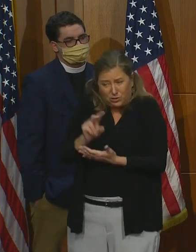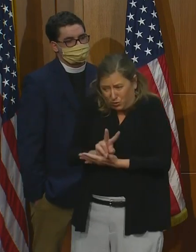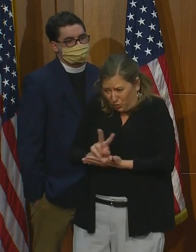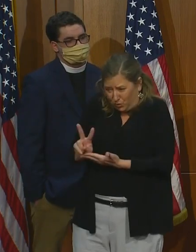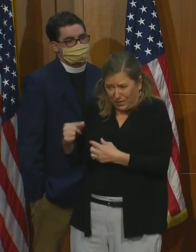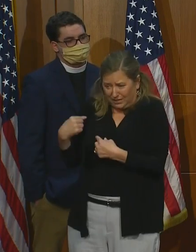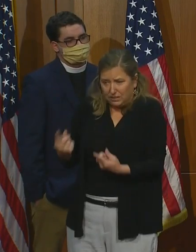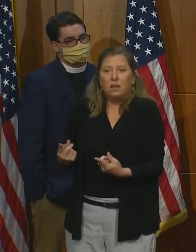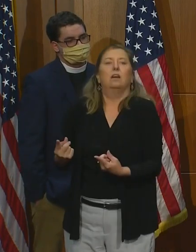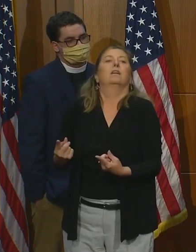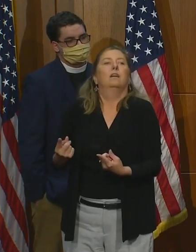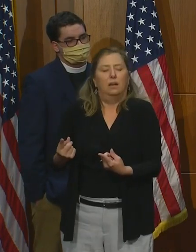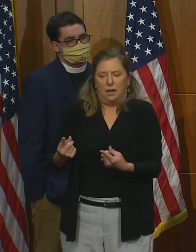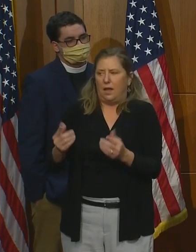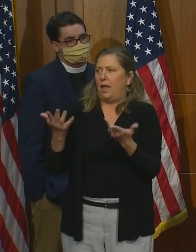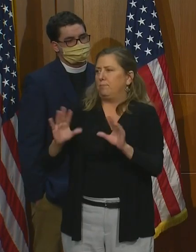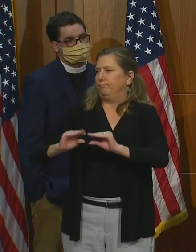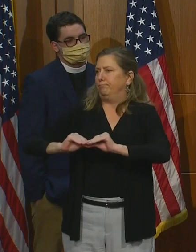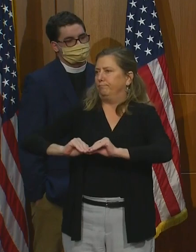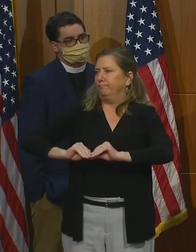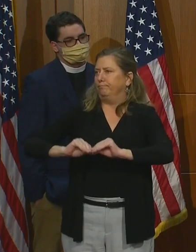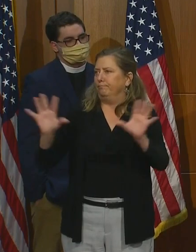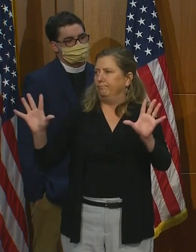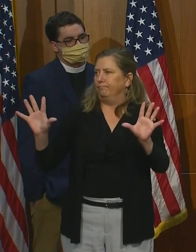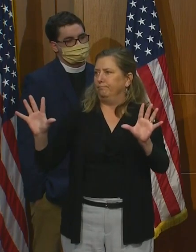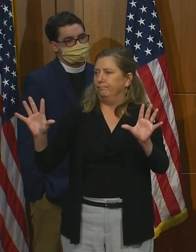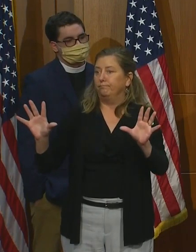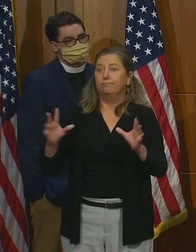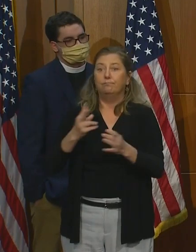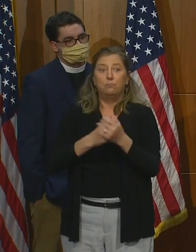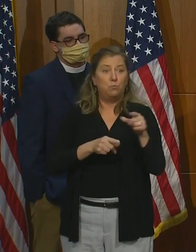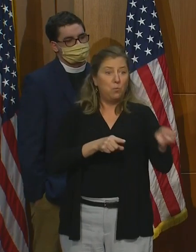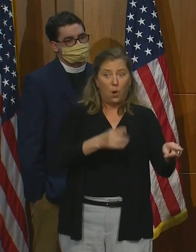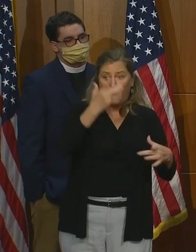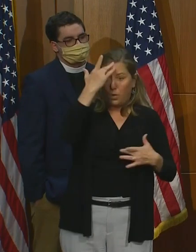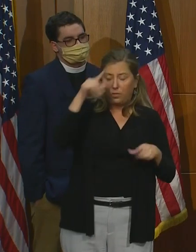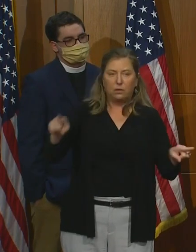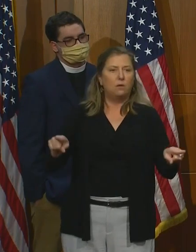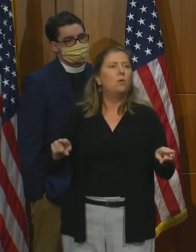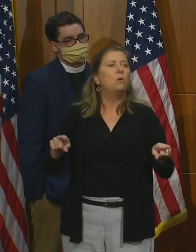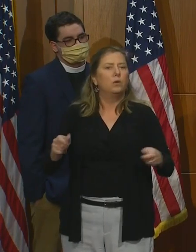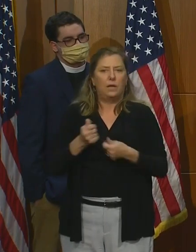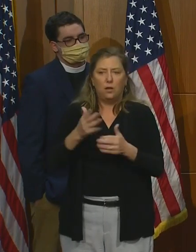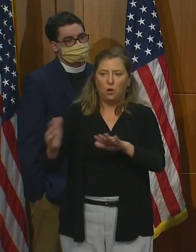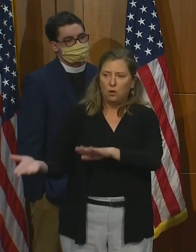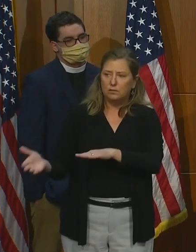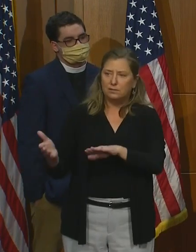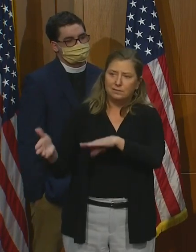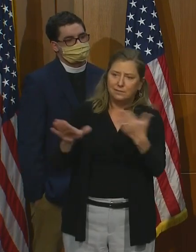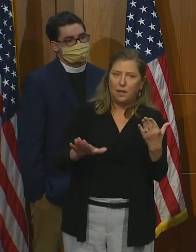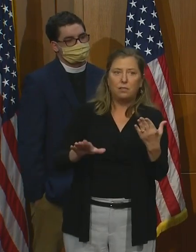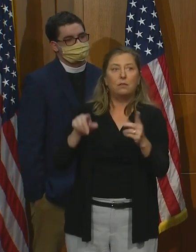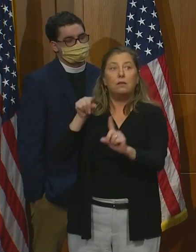LAST MONTHS IN THE LAST TWO WEEKS. I'VE MADE PAINFULLY